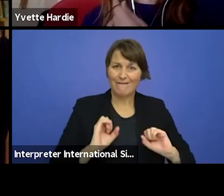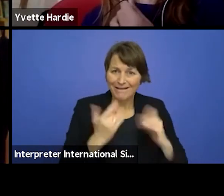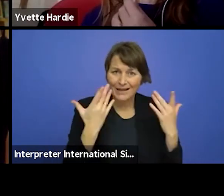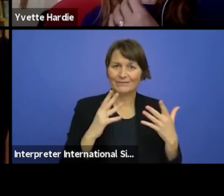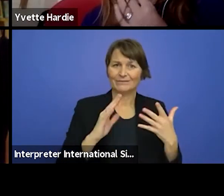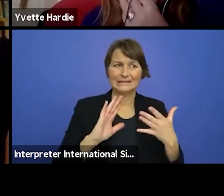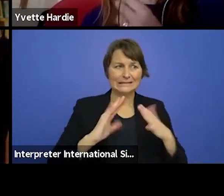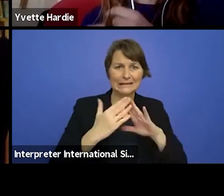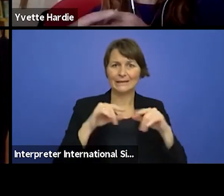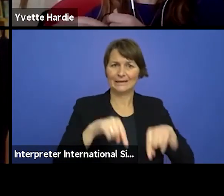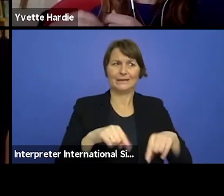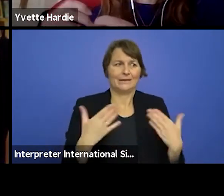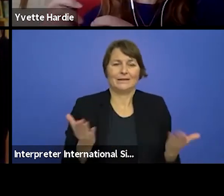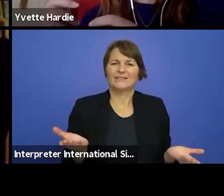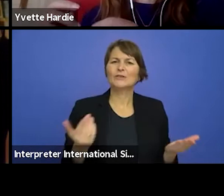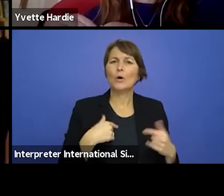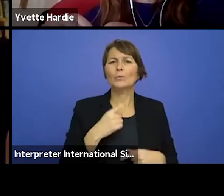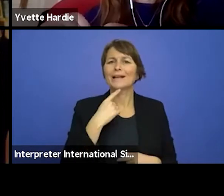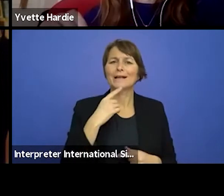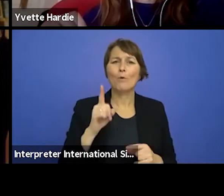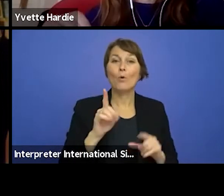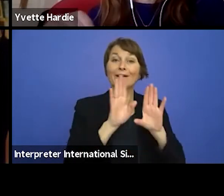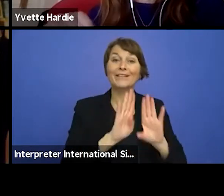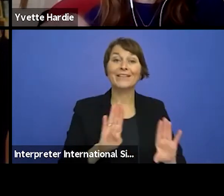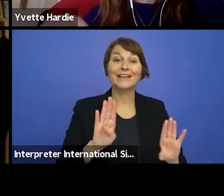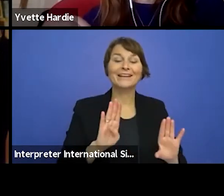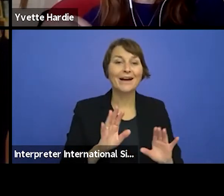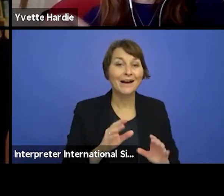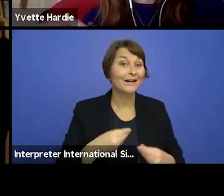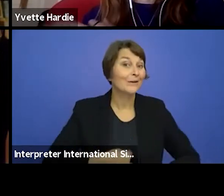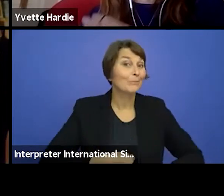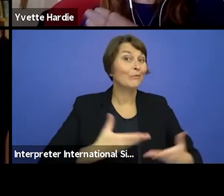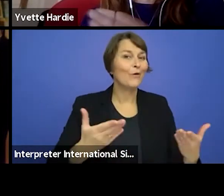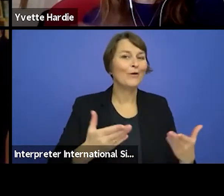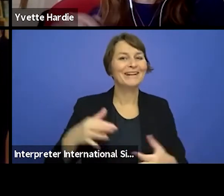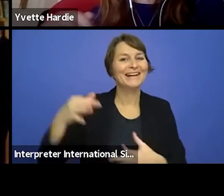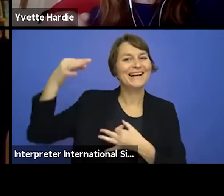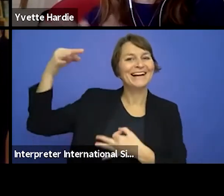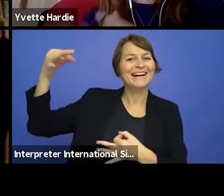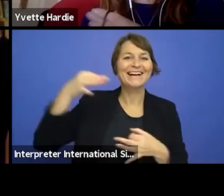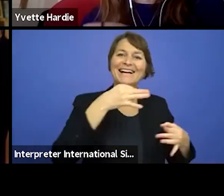always this sort of tokenism you know in act, in the idea of of inclusion you know and it's always